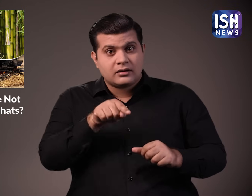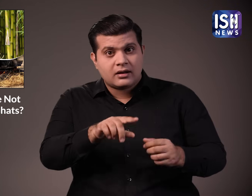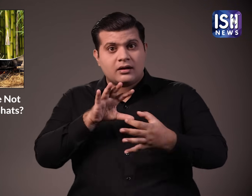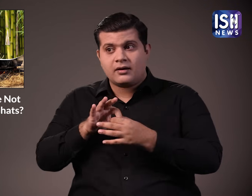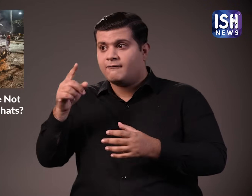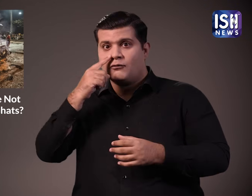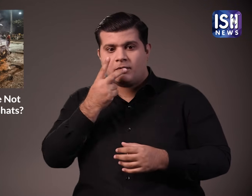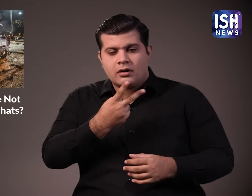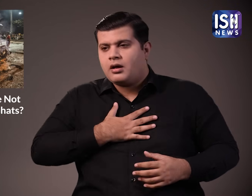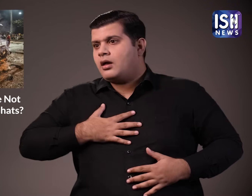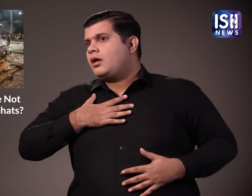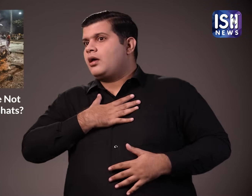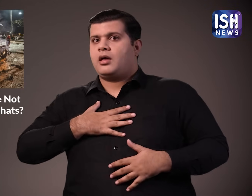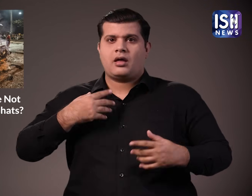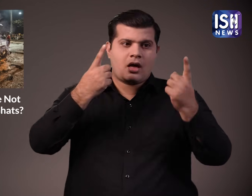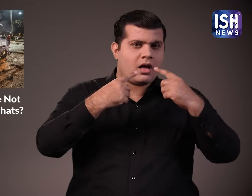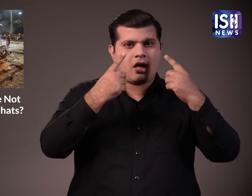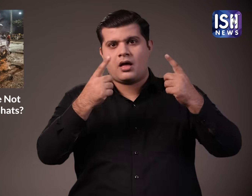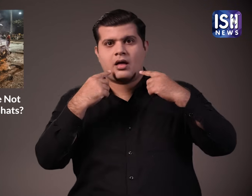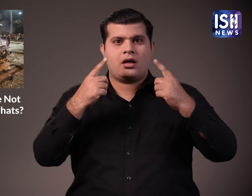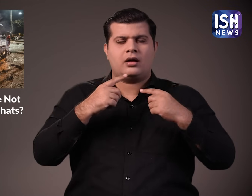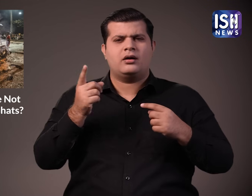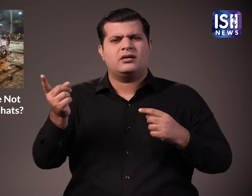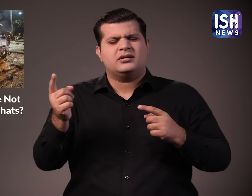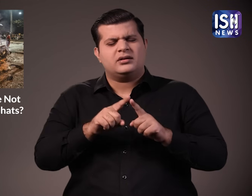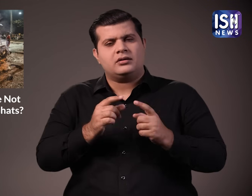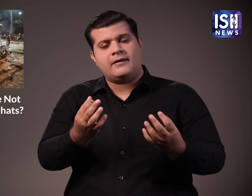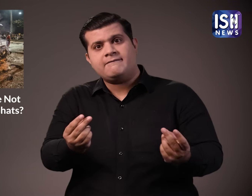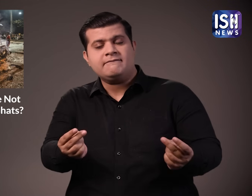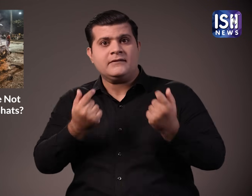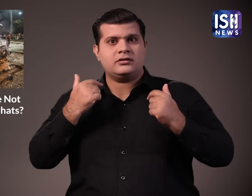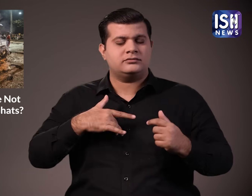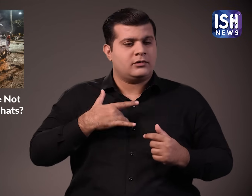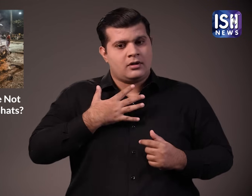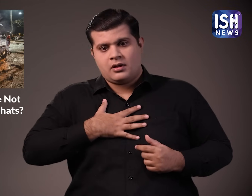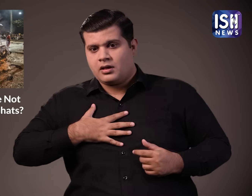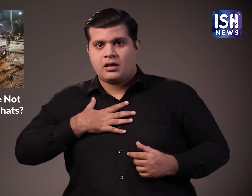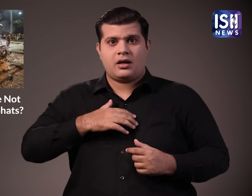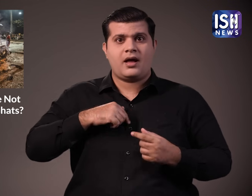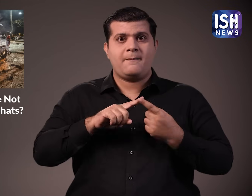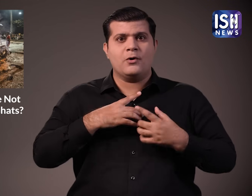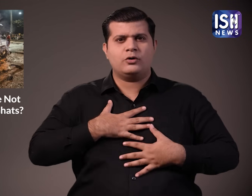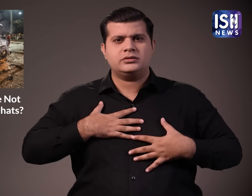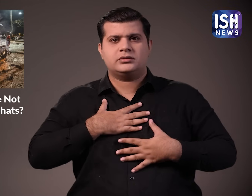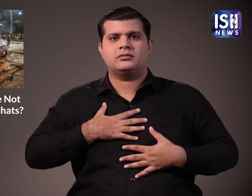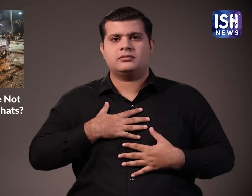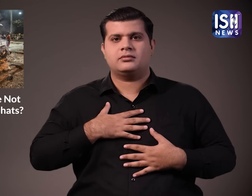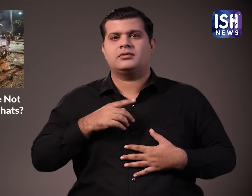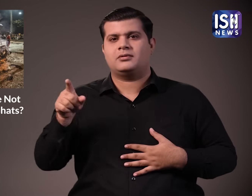Watching these disturbing scenes can negatively affect the mental health of the grieving women as they are more emotional.